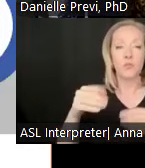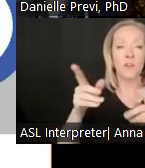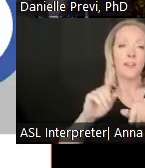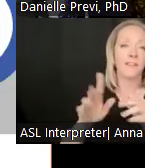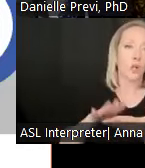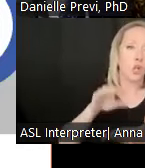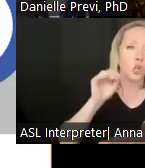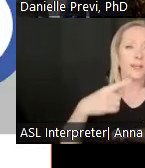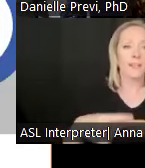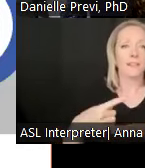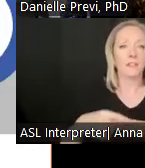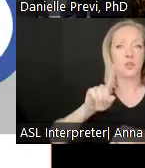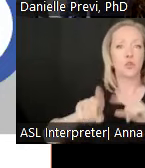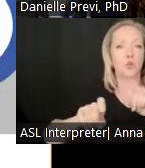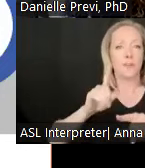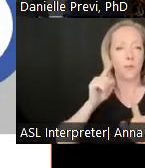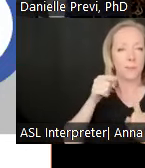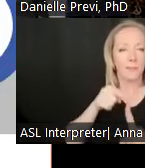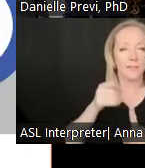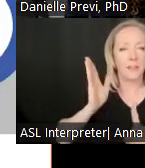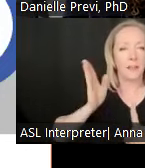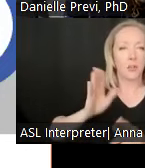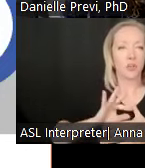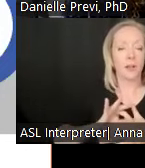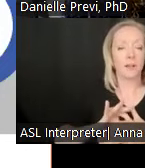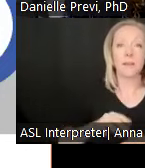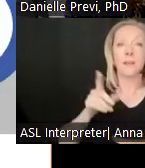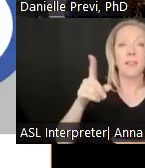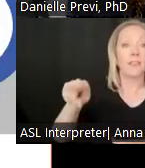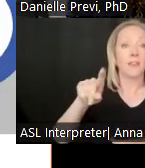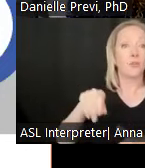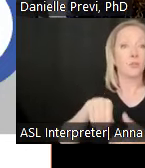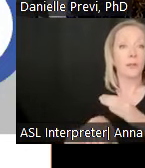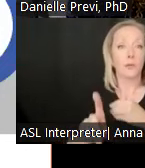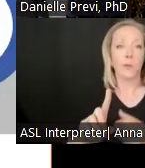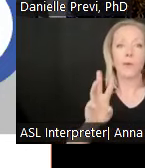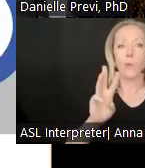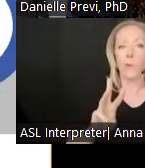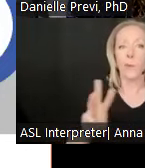provided with specific lectures content. You can access these on our website and through APPCN.